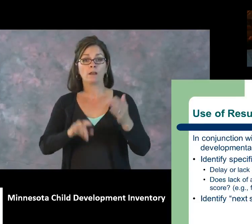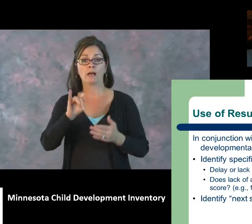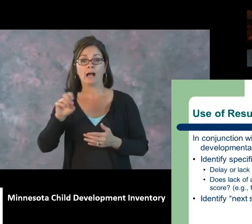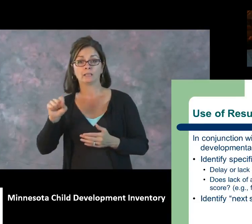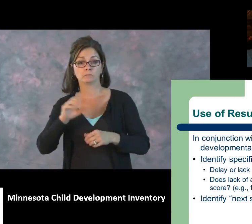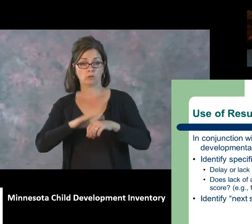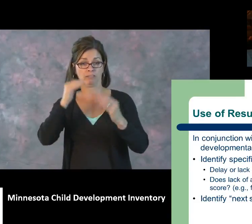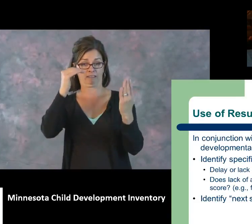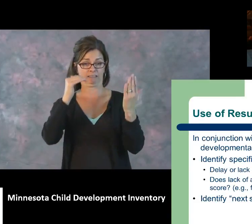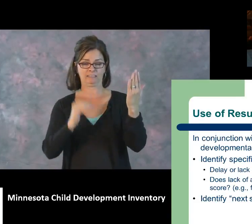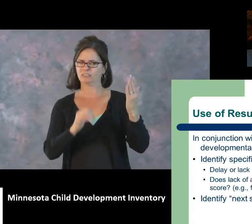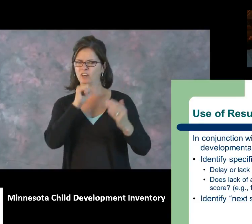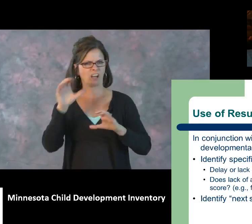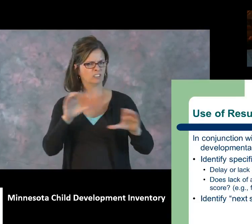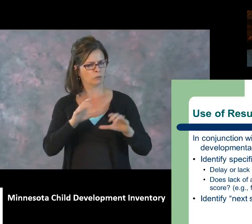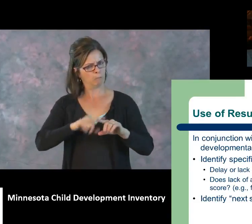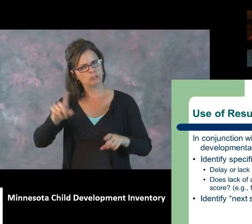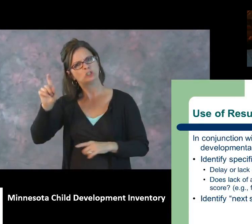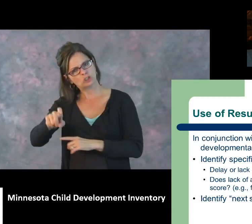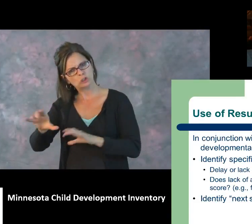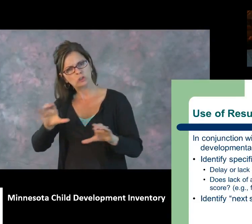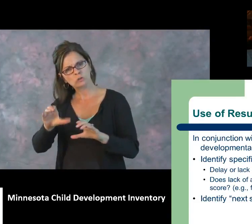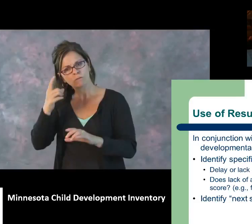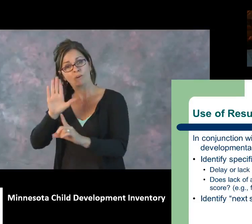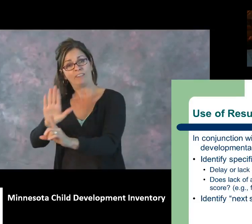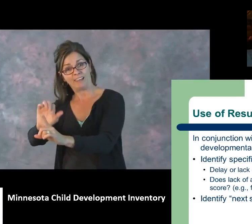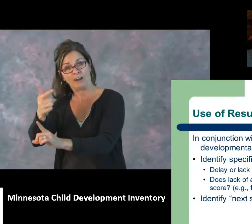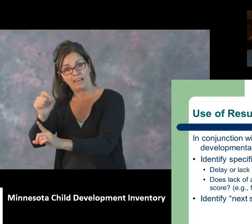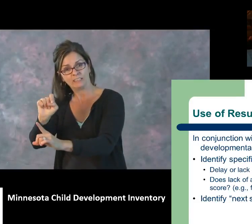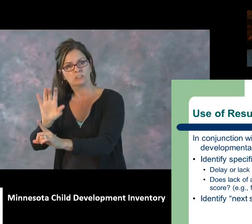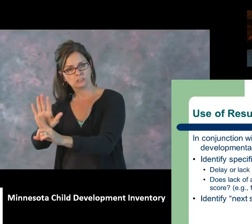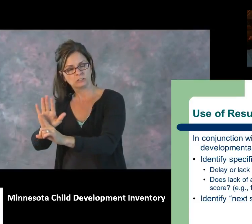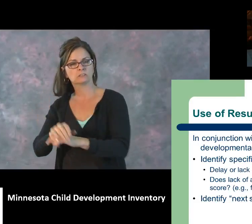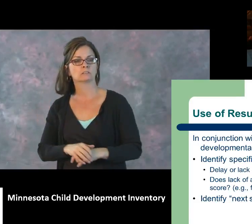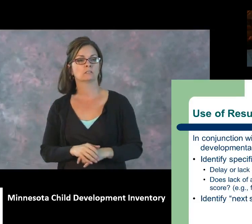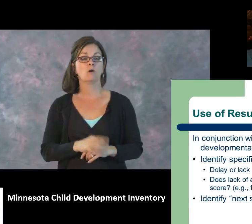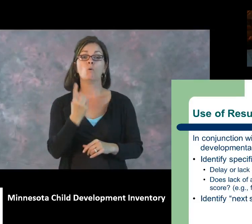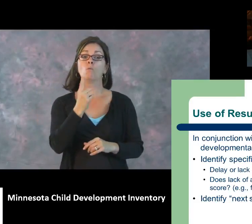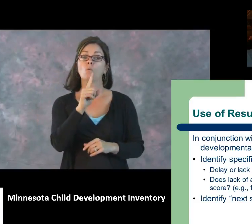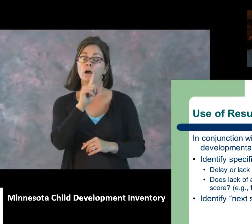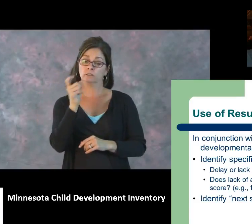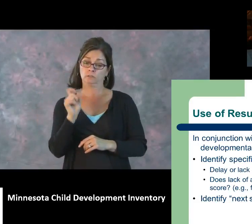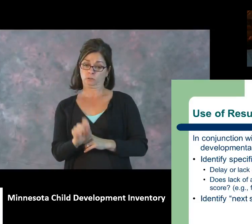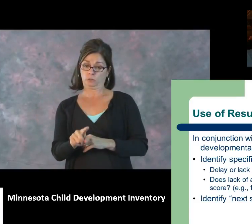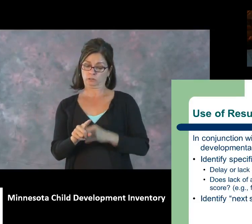that they should be doing for their chronological age? One of the questions you'll want to ask yourself is,